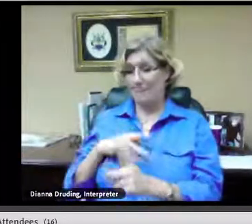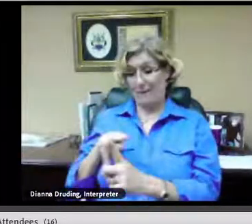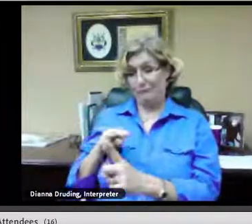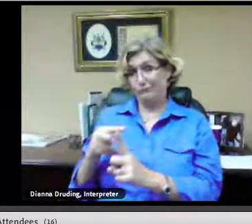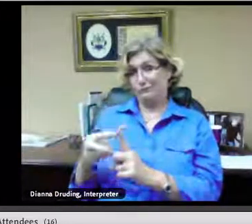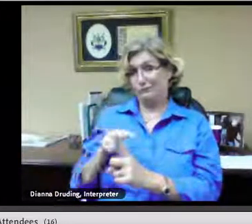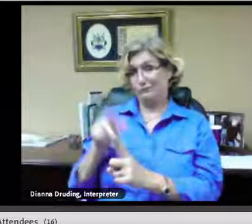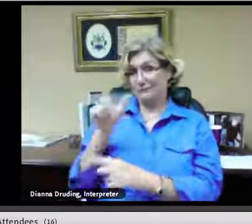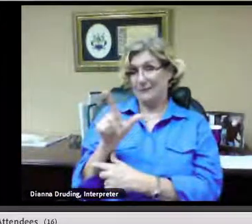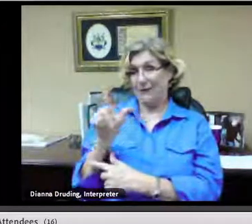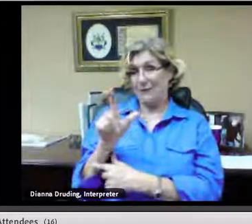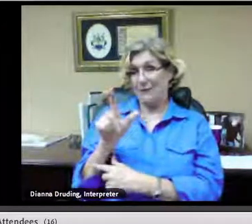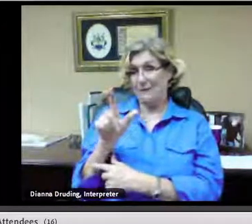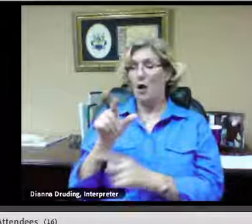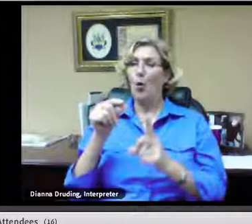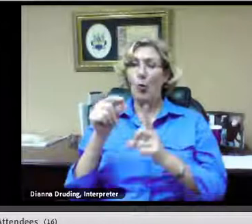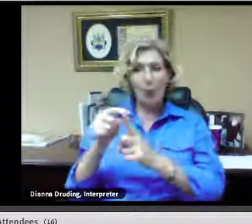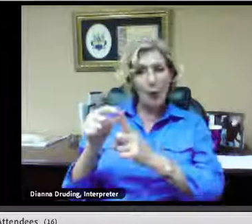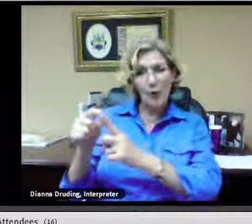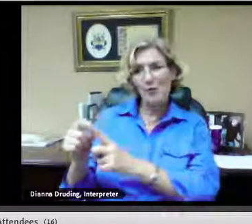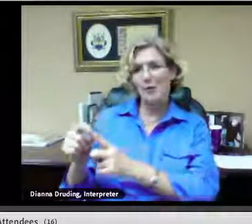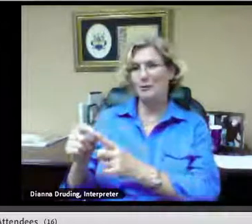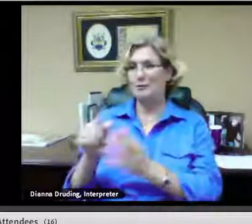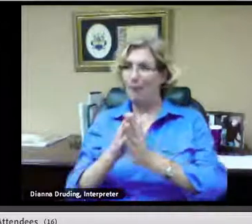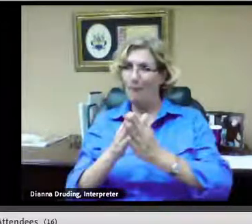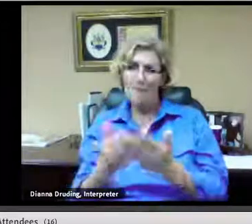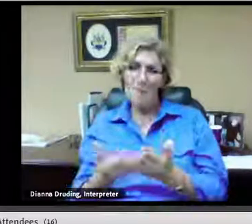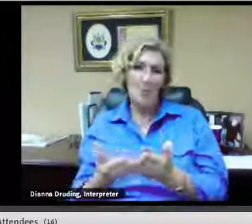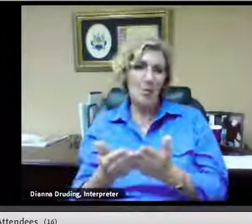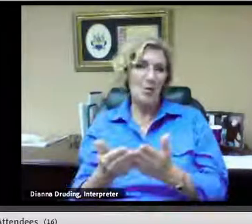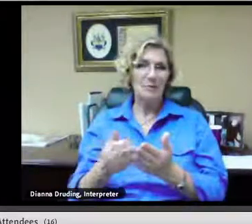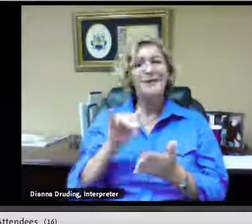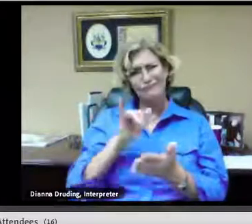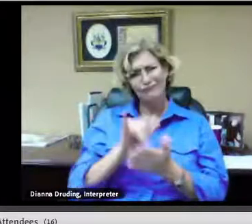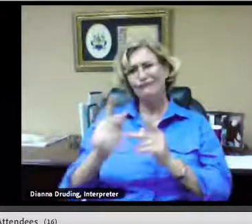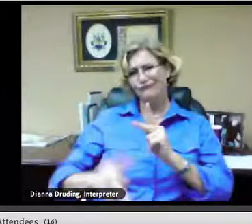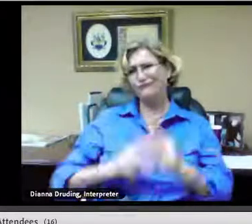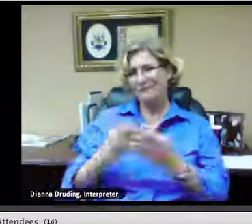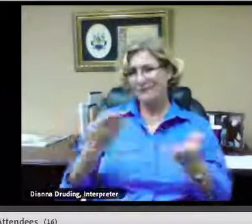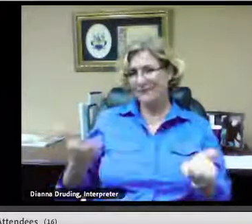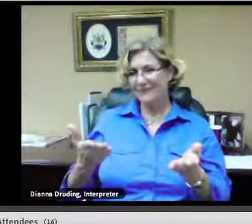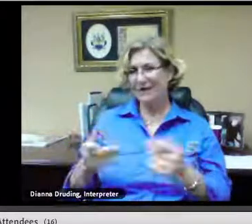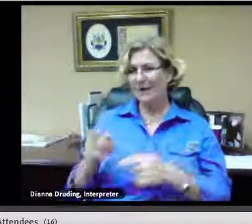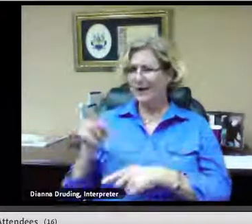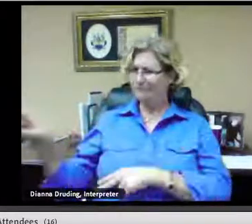and, you know, books and that sort of thing. And he just kind of looked at me like I was crazy, and he's like,